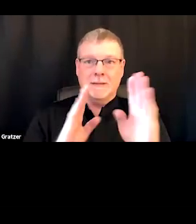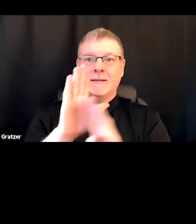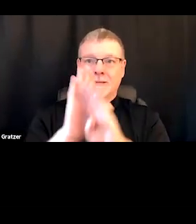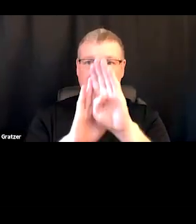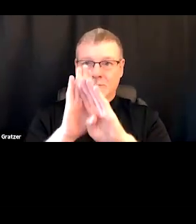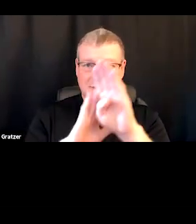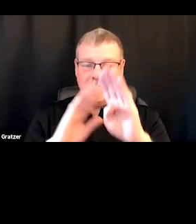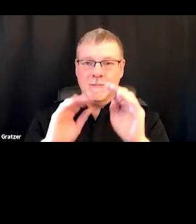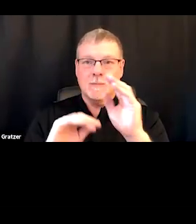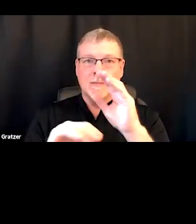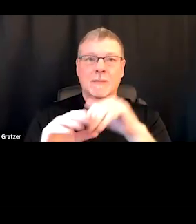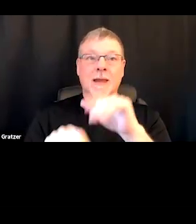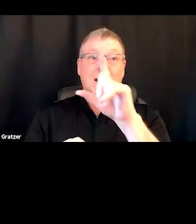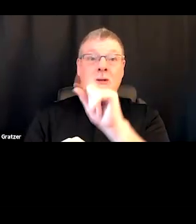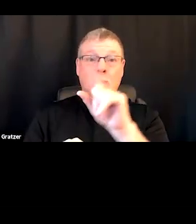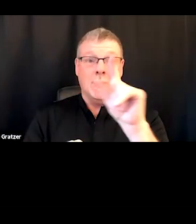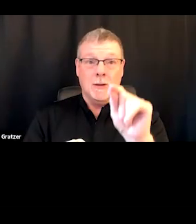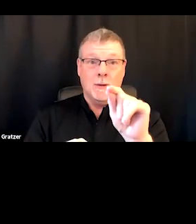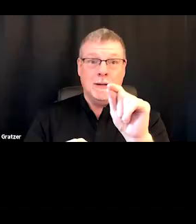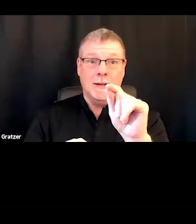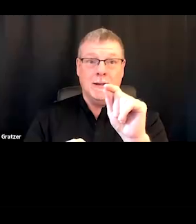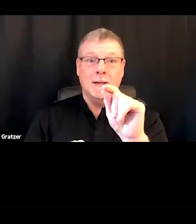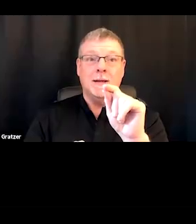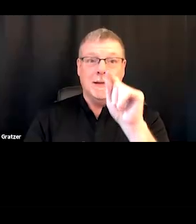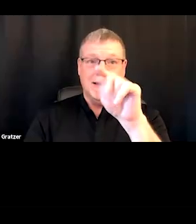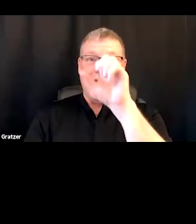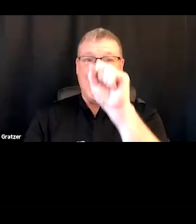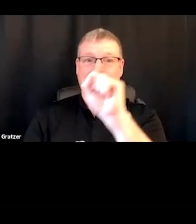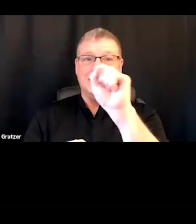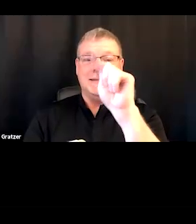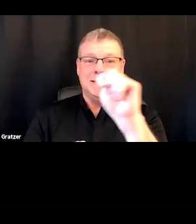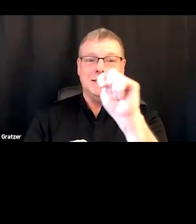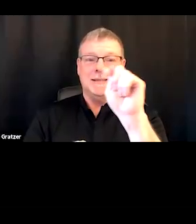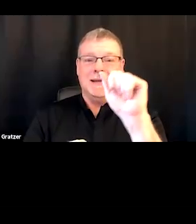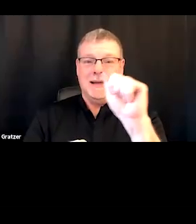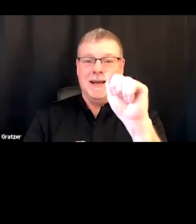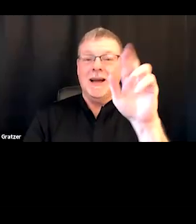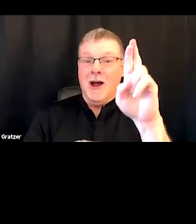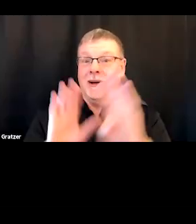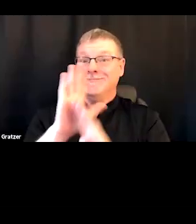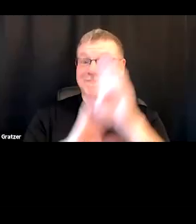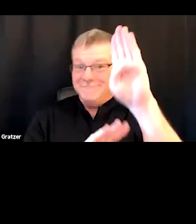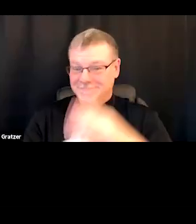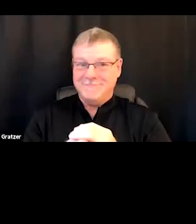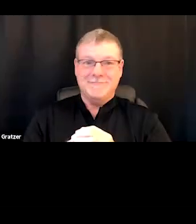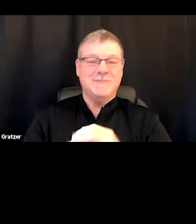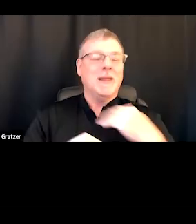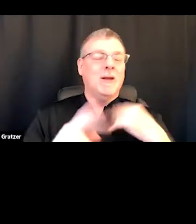and in 2020, STAR was born. And we are very excited